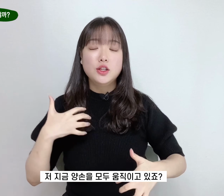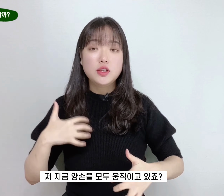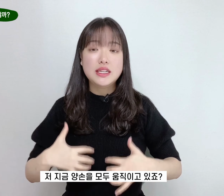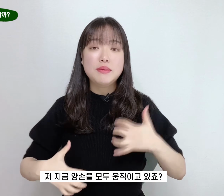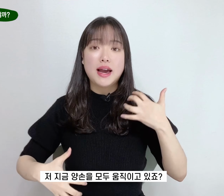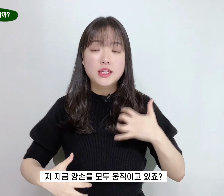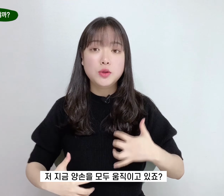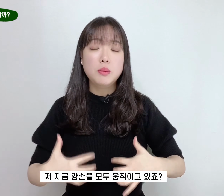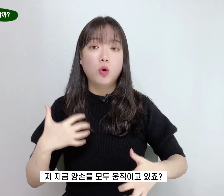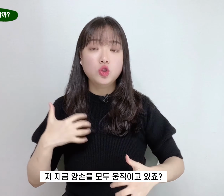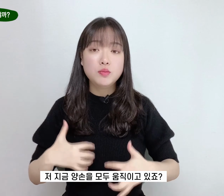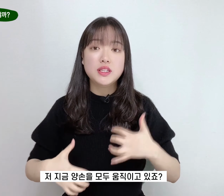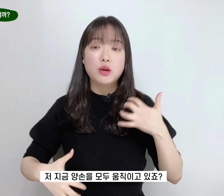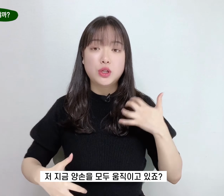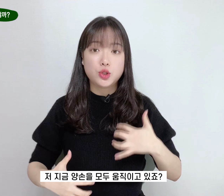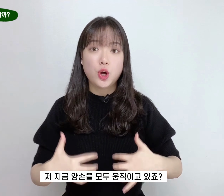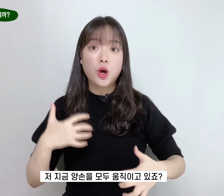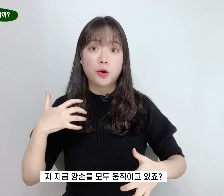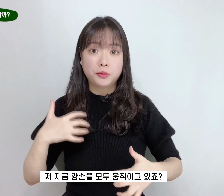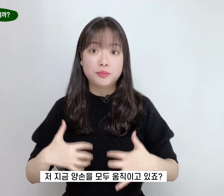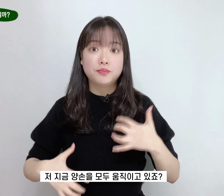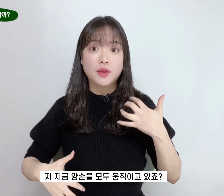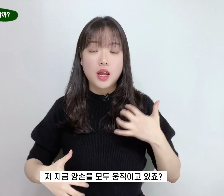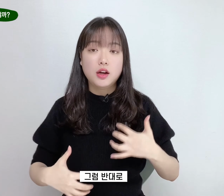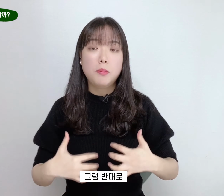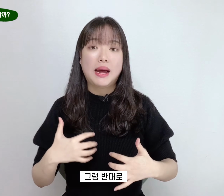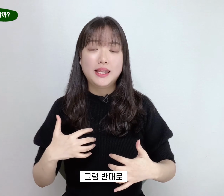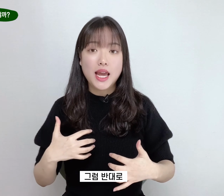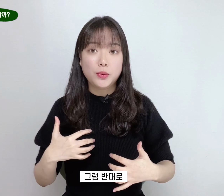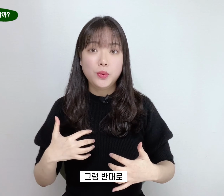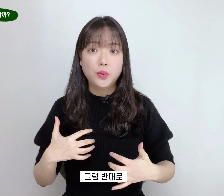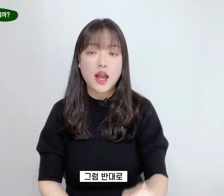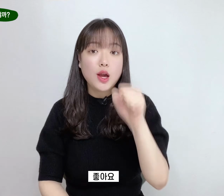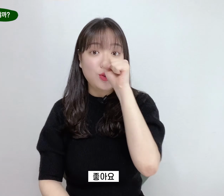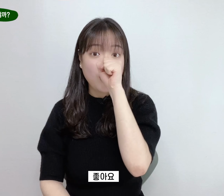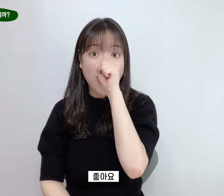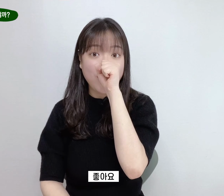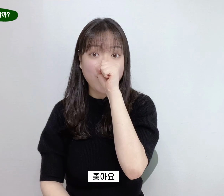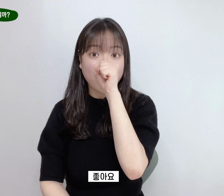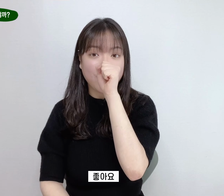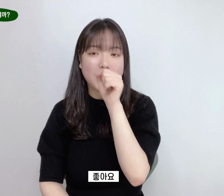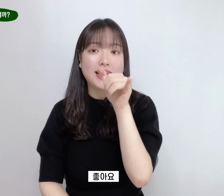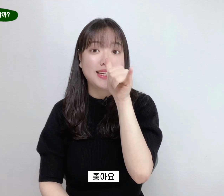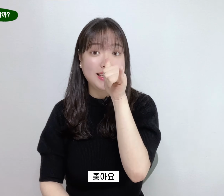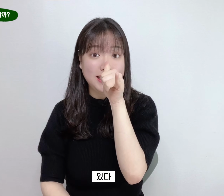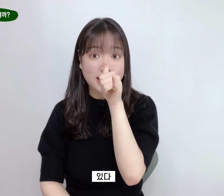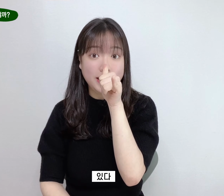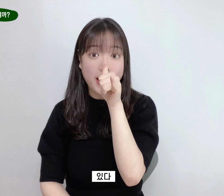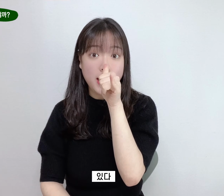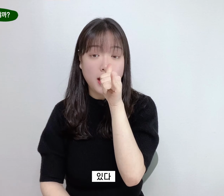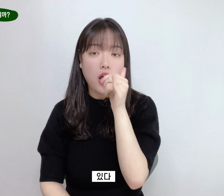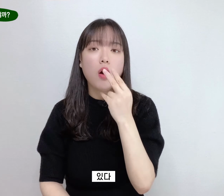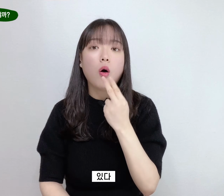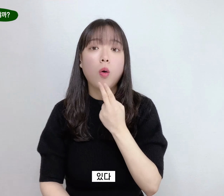Am I moving both hands right now? Then on the contrary, I like it